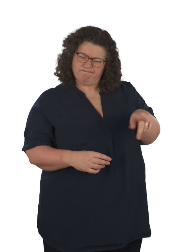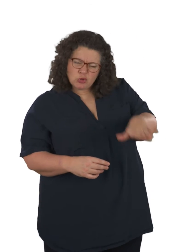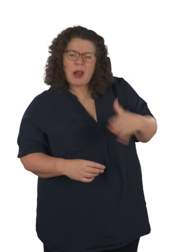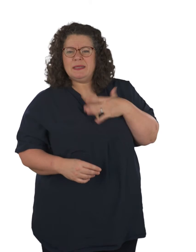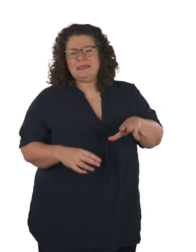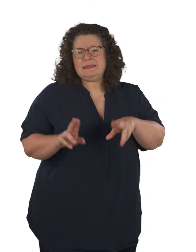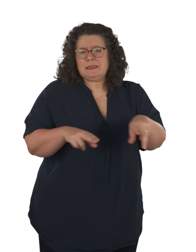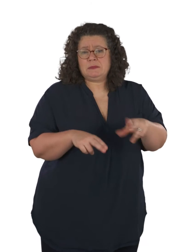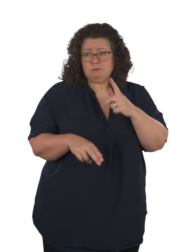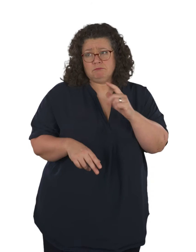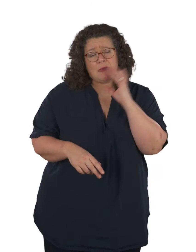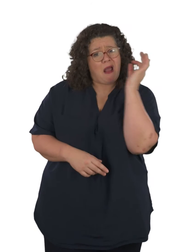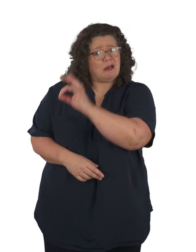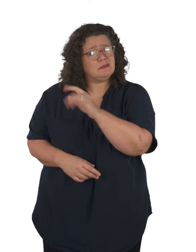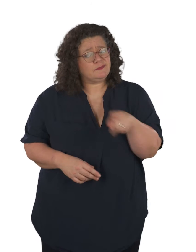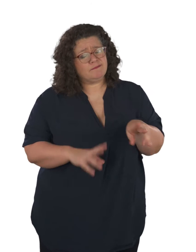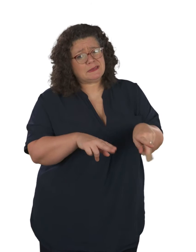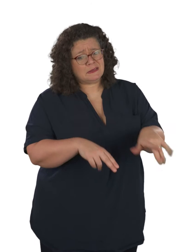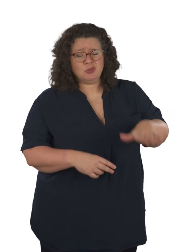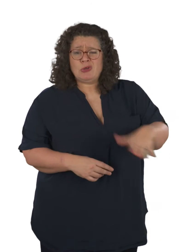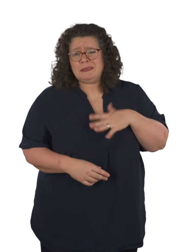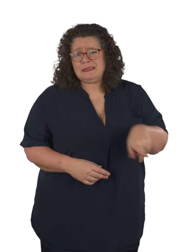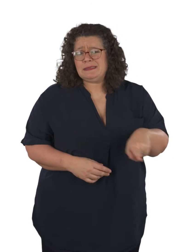If you think a child needs an assessment, you should ask for one.